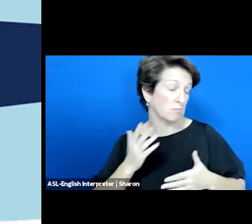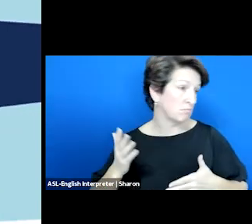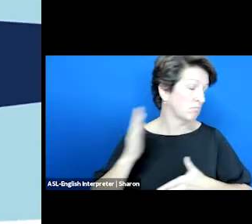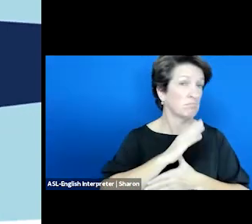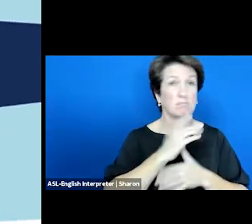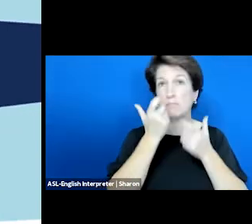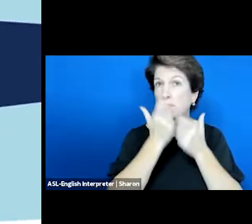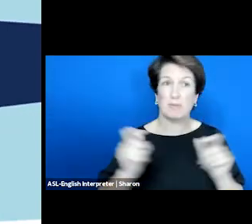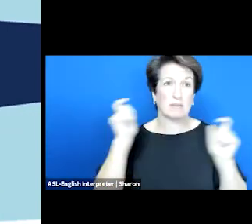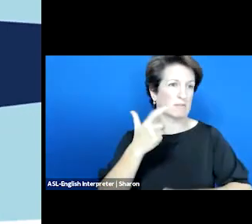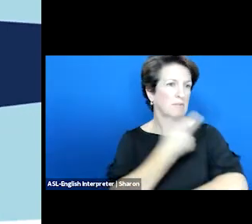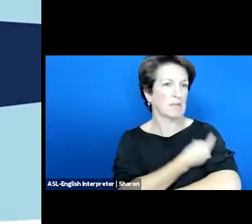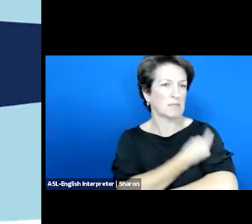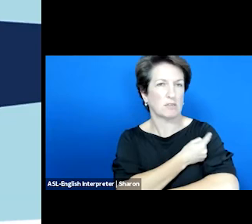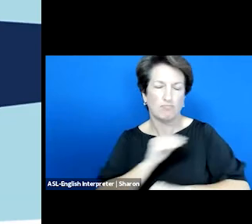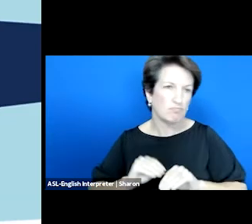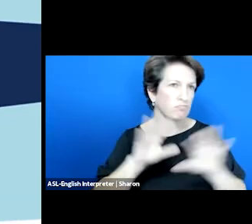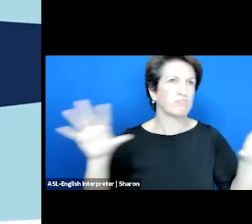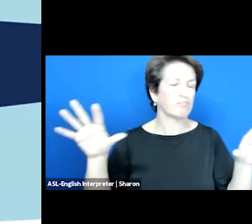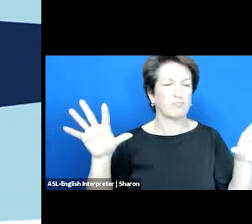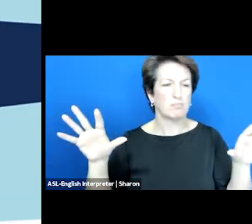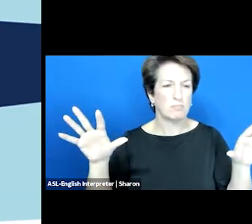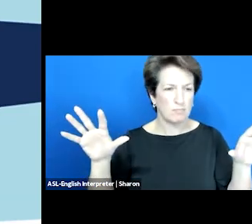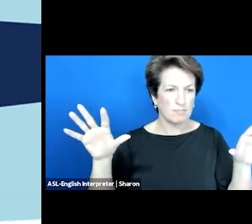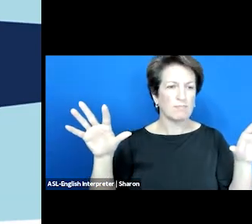So there are some line drawings here eliciting the points I'm about to tell you.